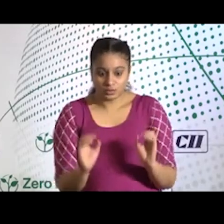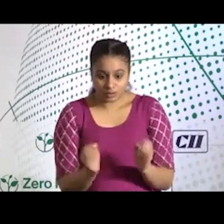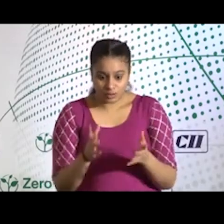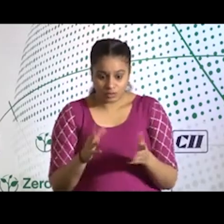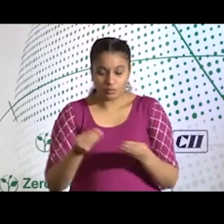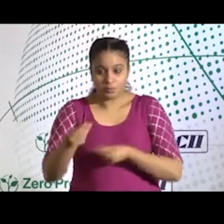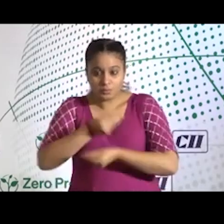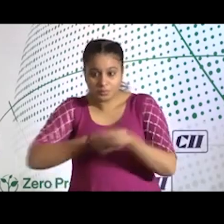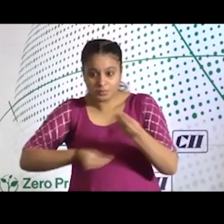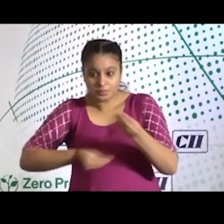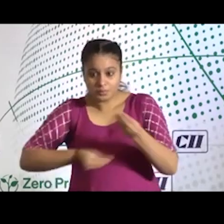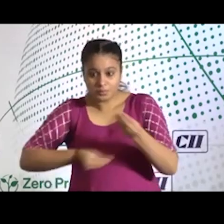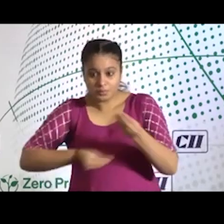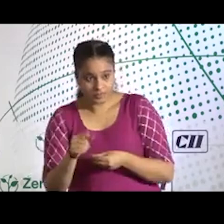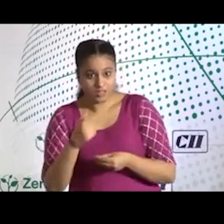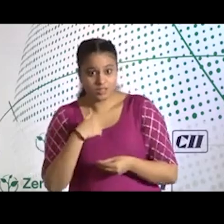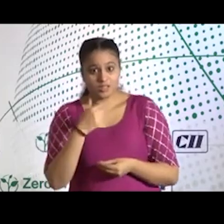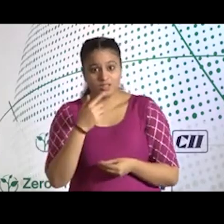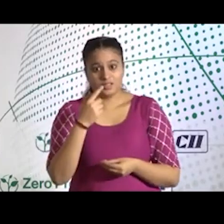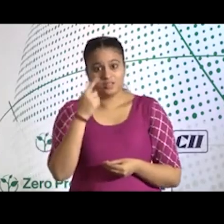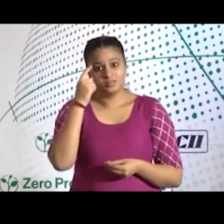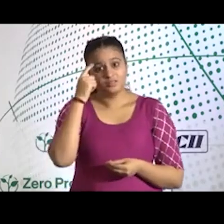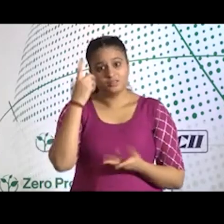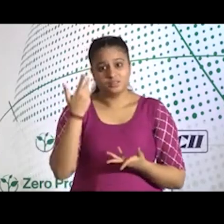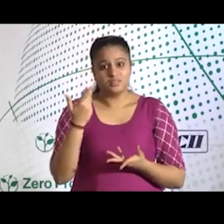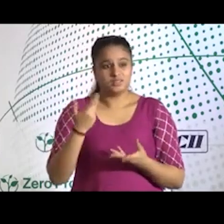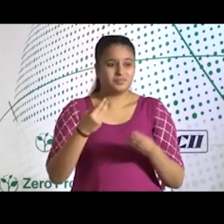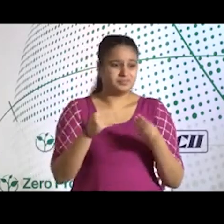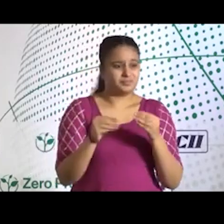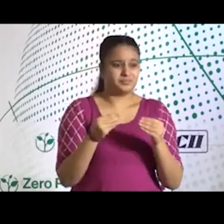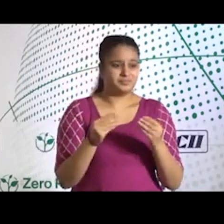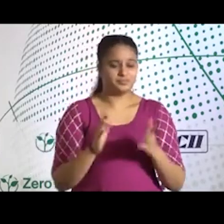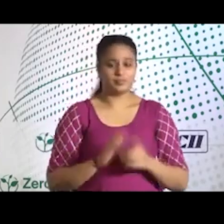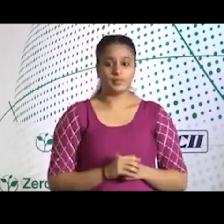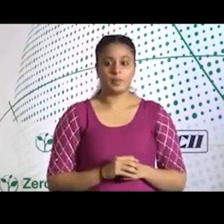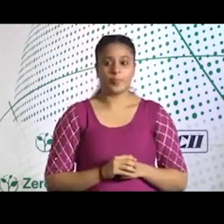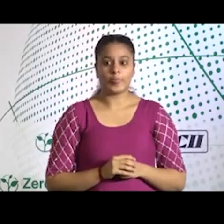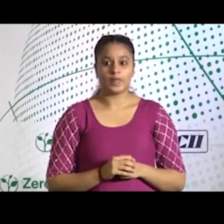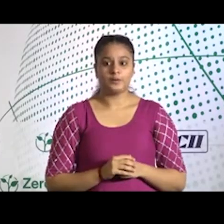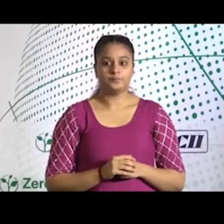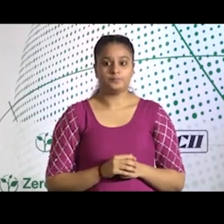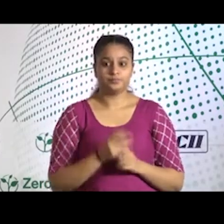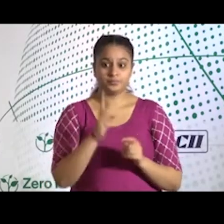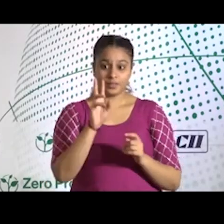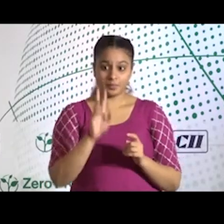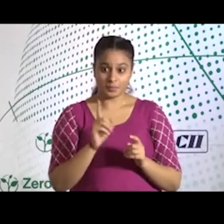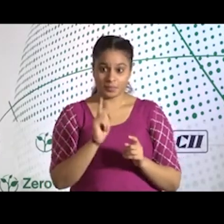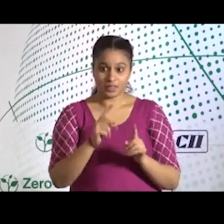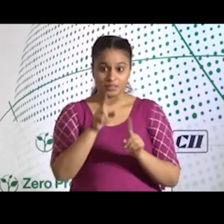because there I find it a little loosey goosey, but as long as the 2% that you would anyway